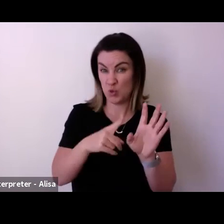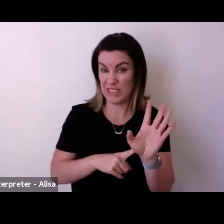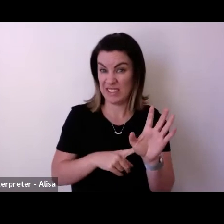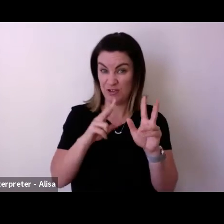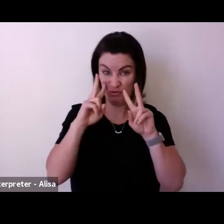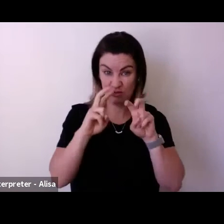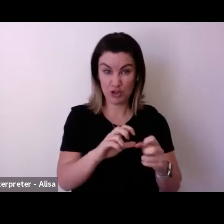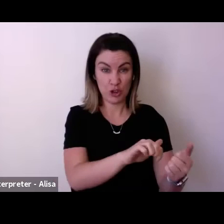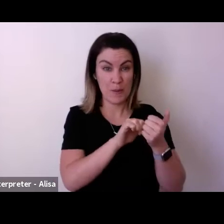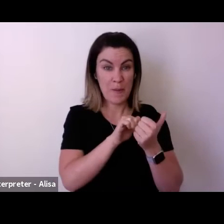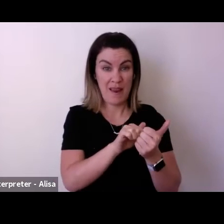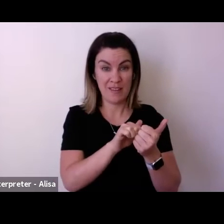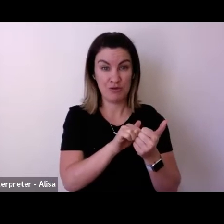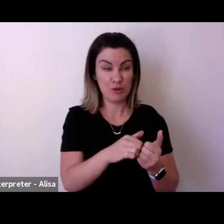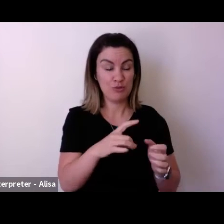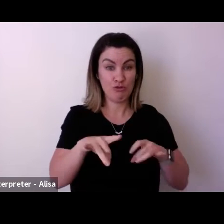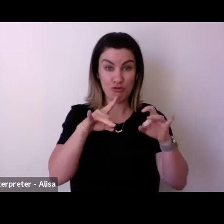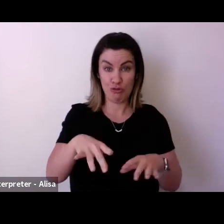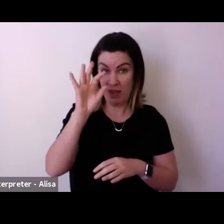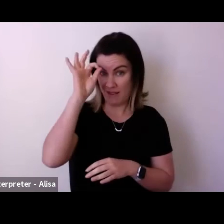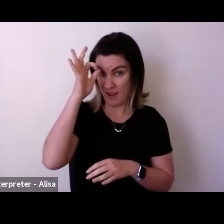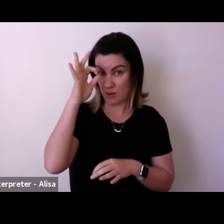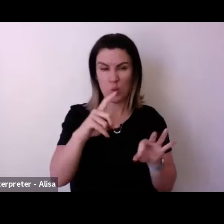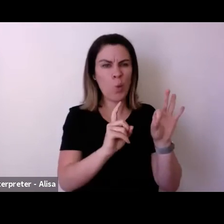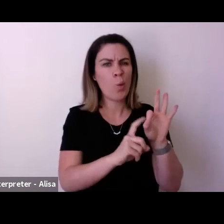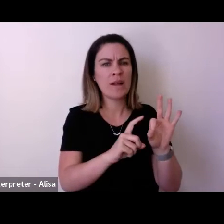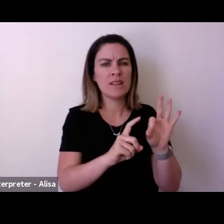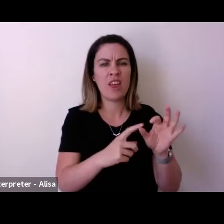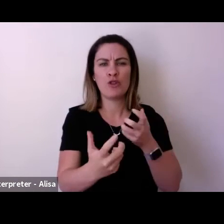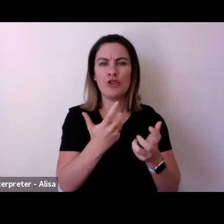and the Queensland University of technology. The decision